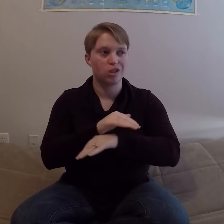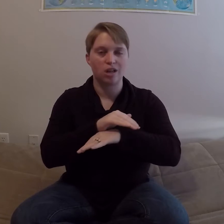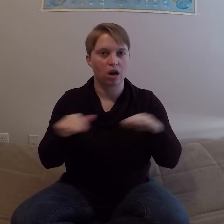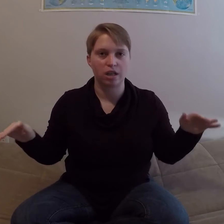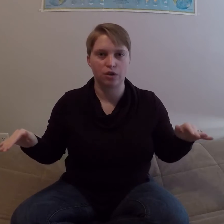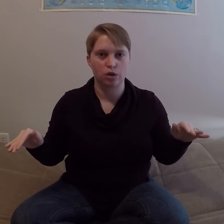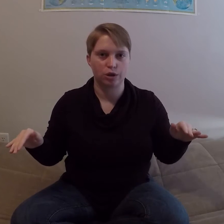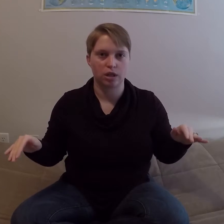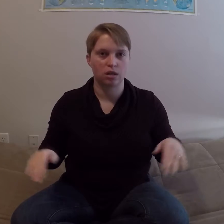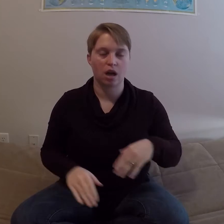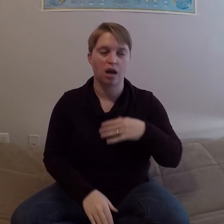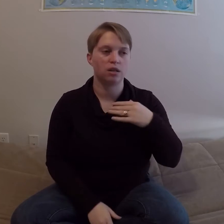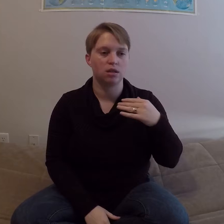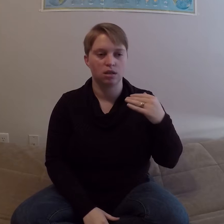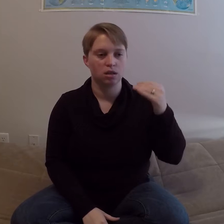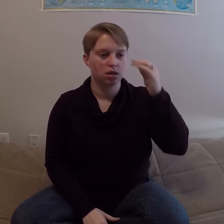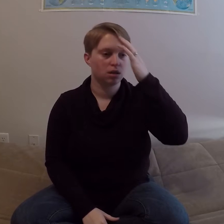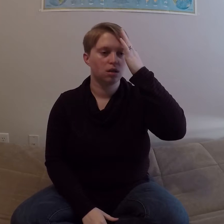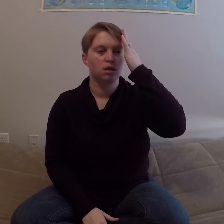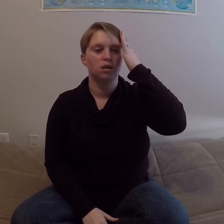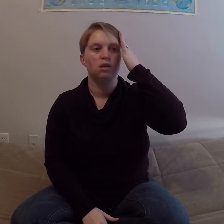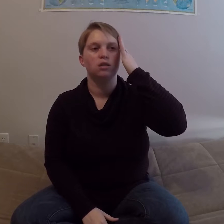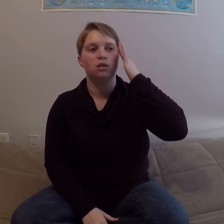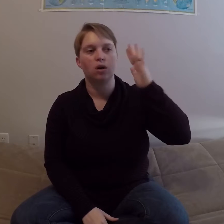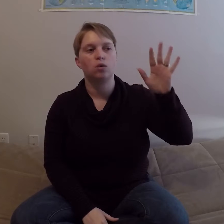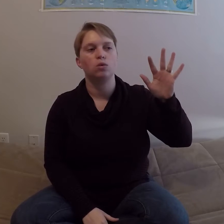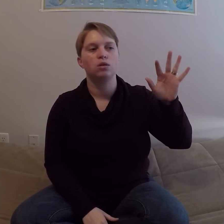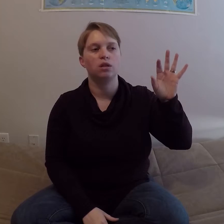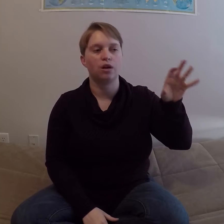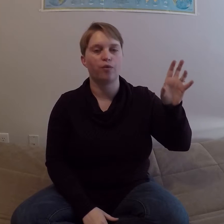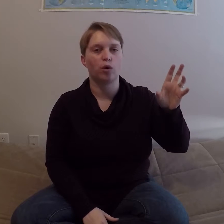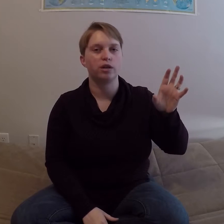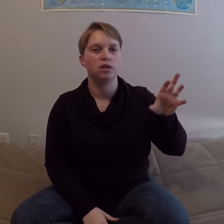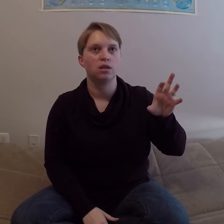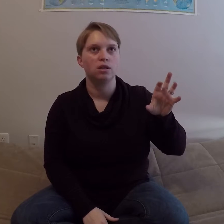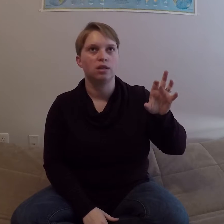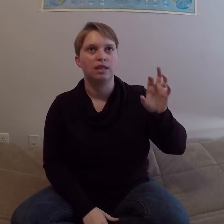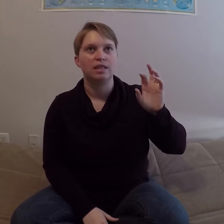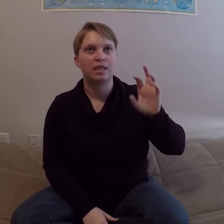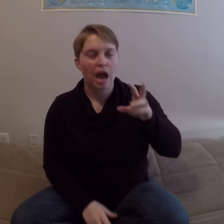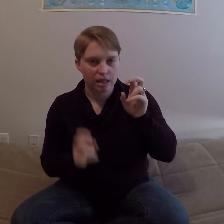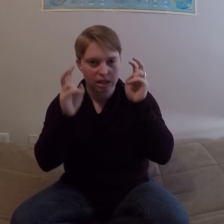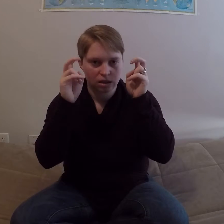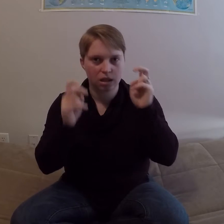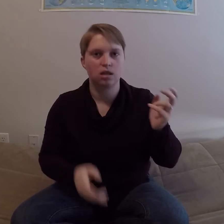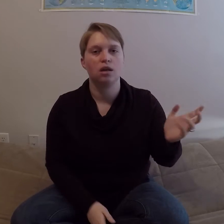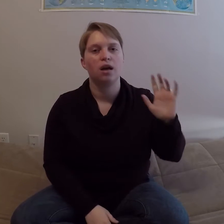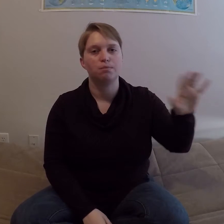You cannot even learn it. And so therefore technically,